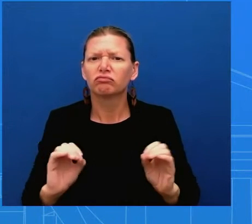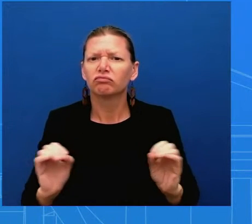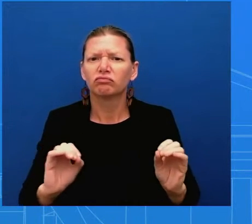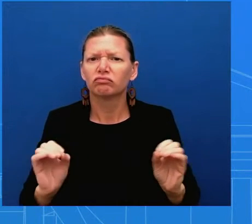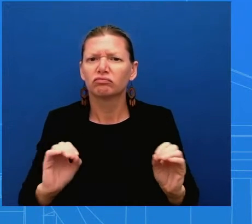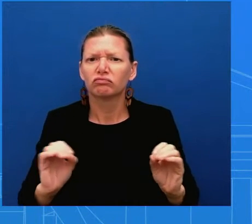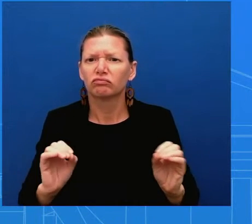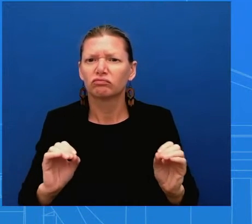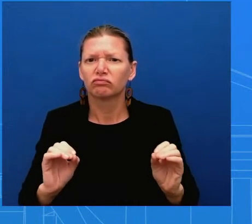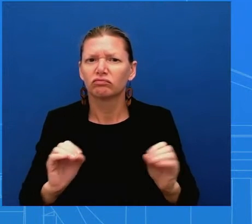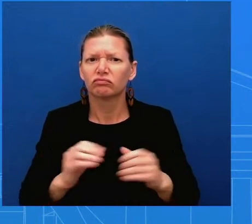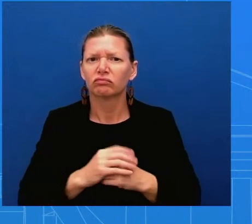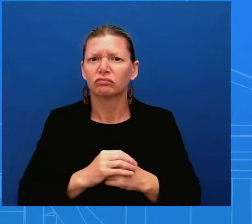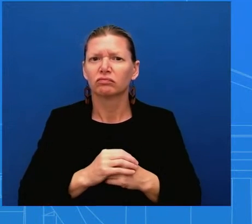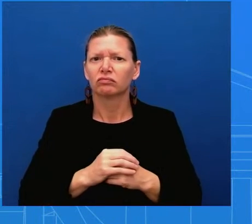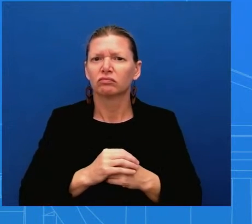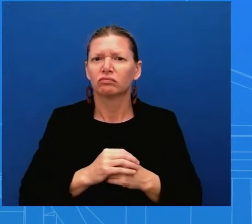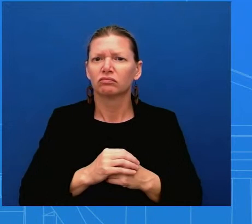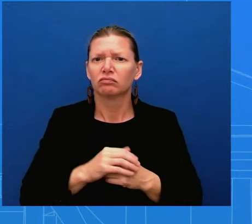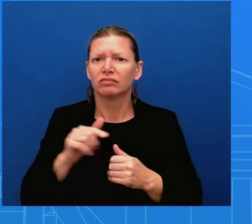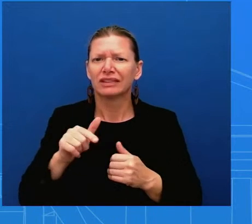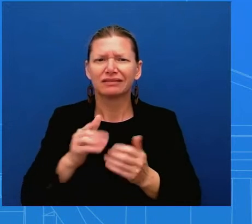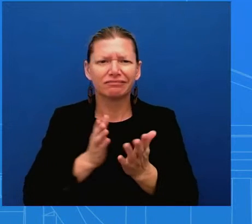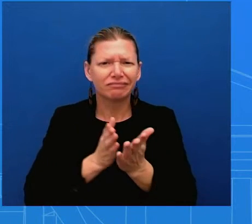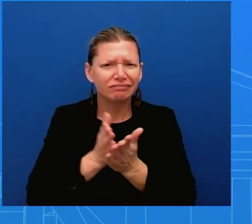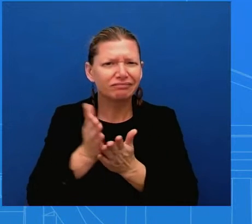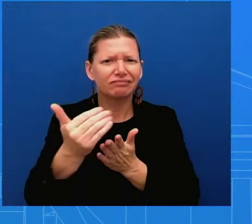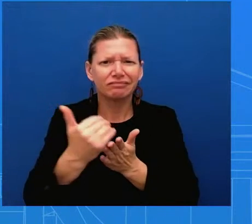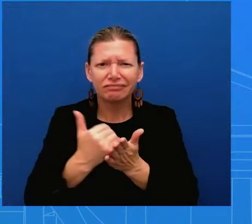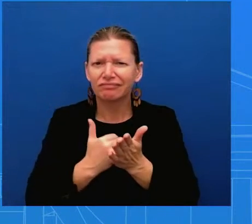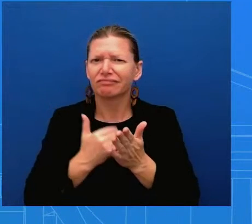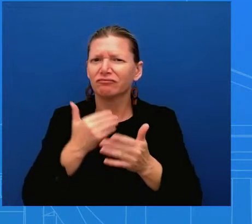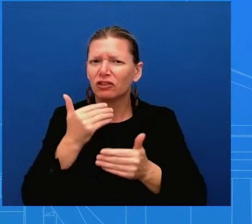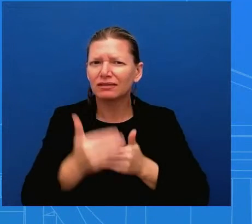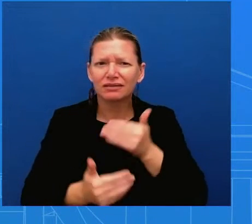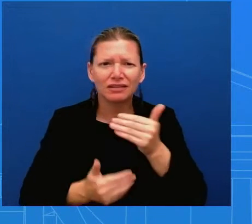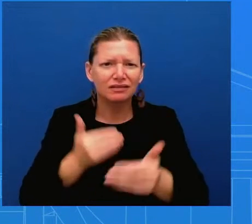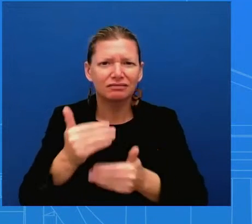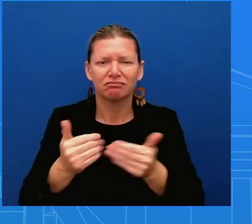I don't have anything else to add beyond that. Look, when you think about the pause